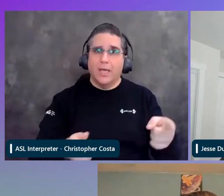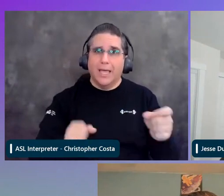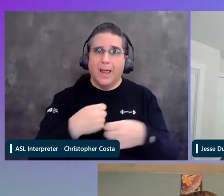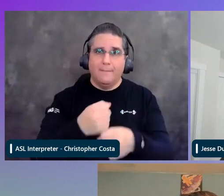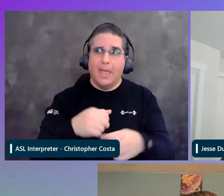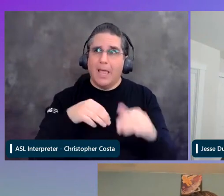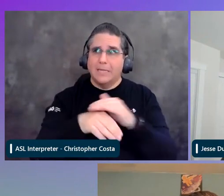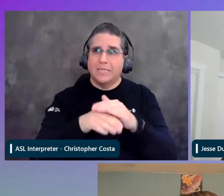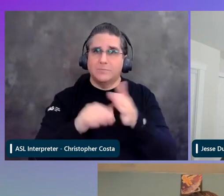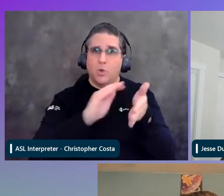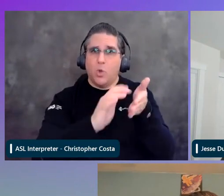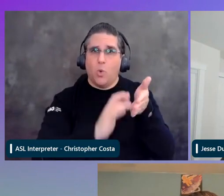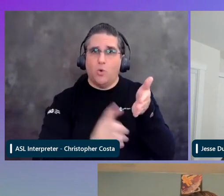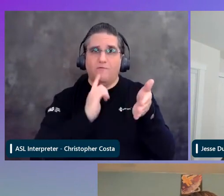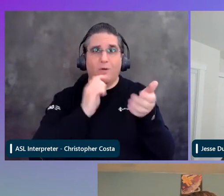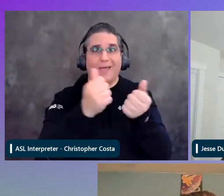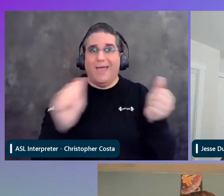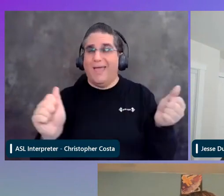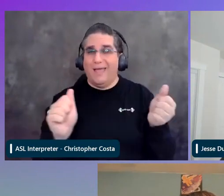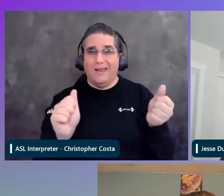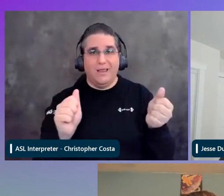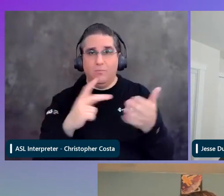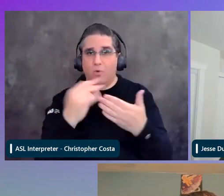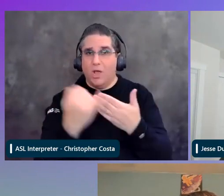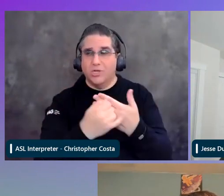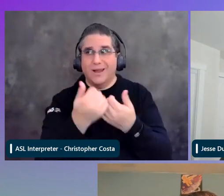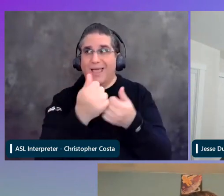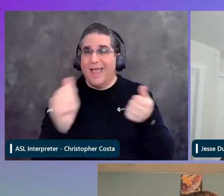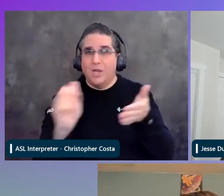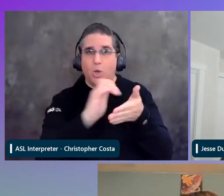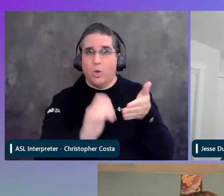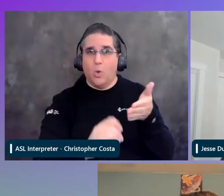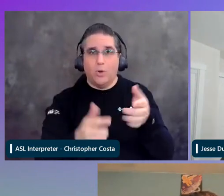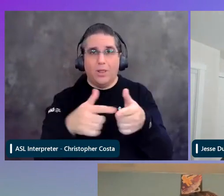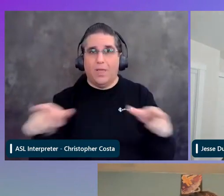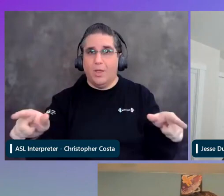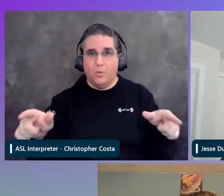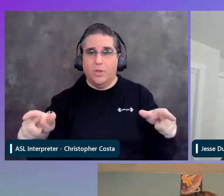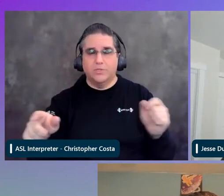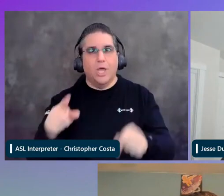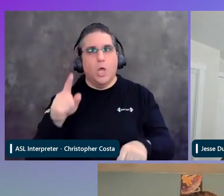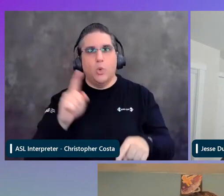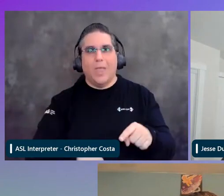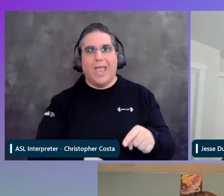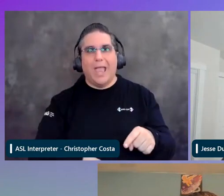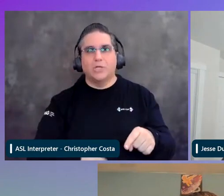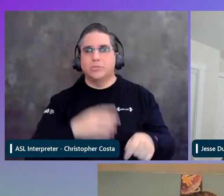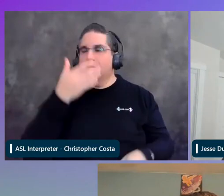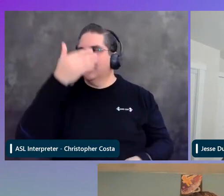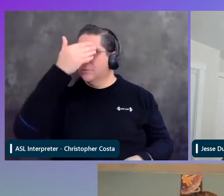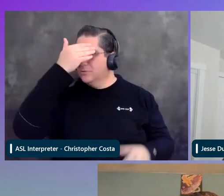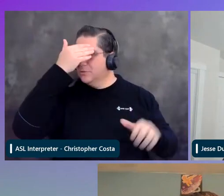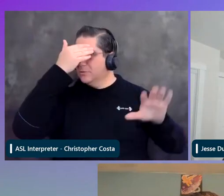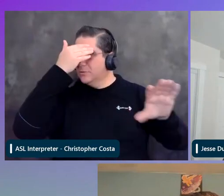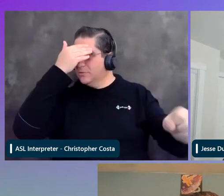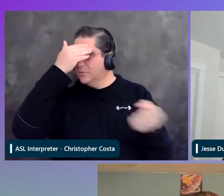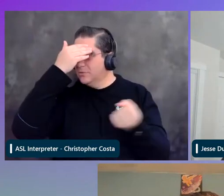that you're working on and any coding language. It's just you can't solely rely on it and hope it's good. You have to check it